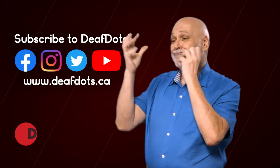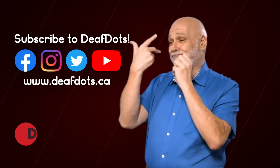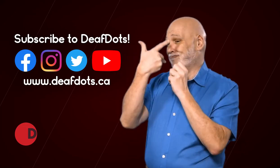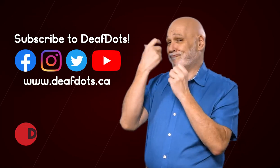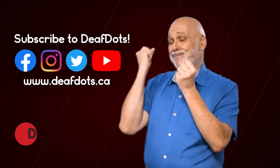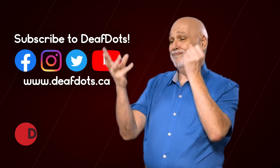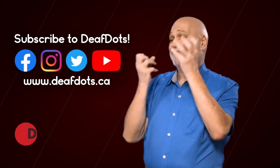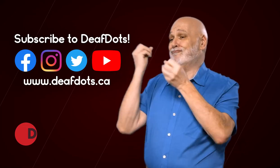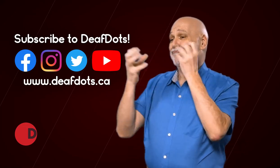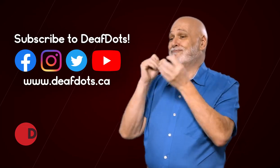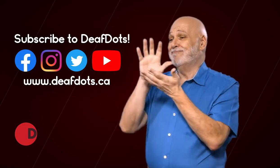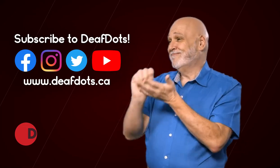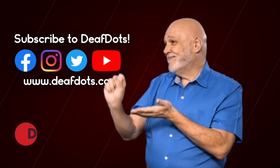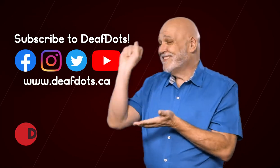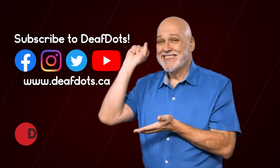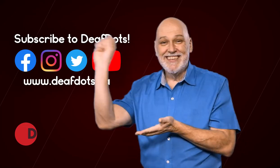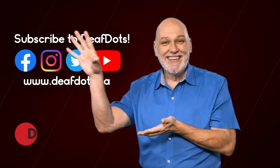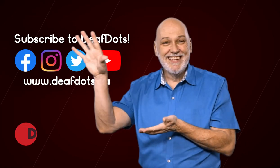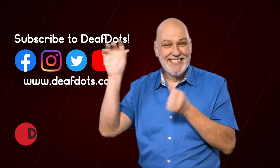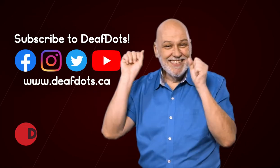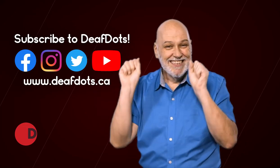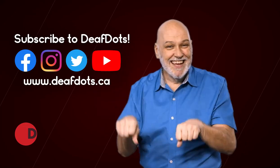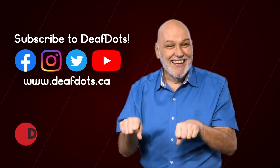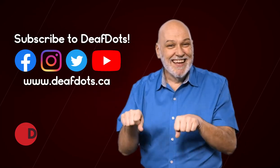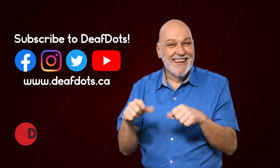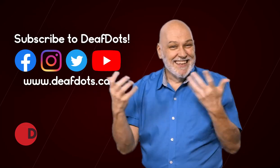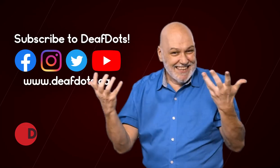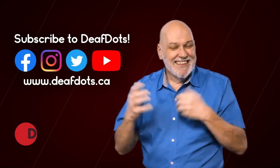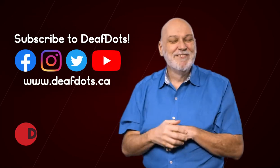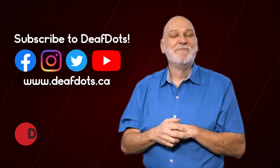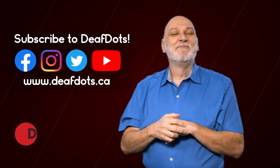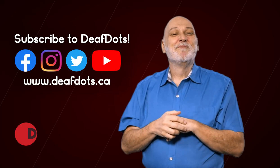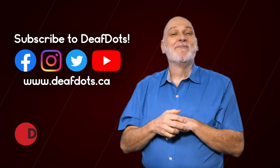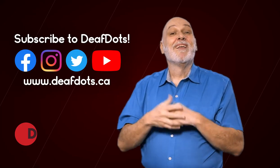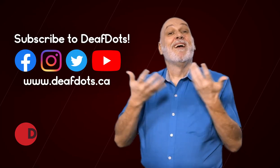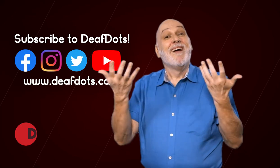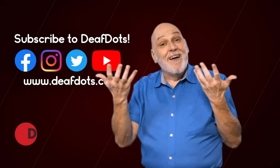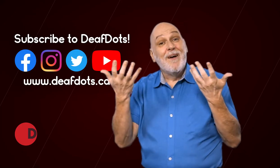attach text or signed video file,